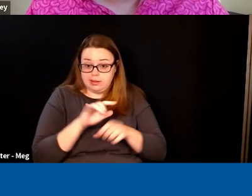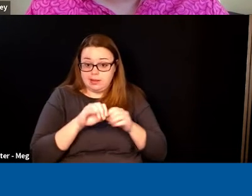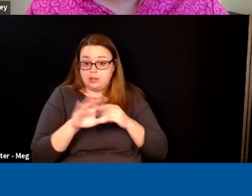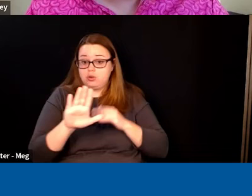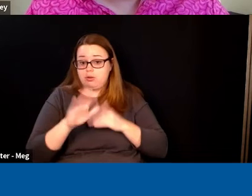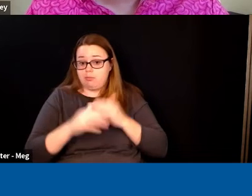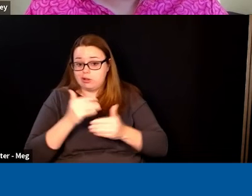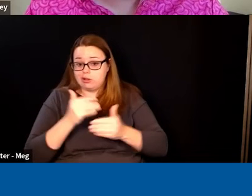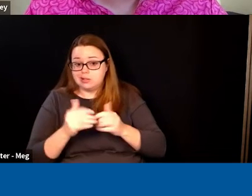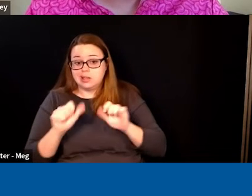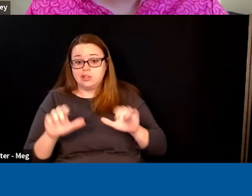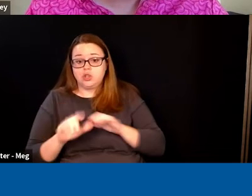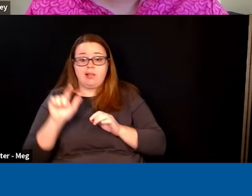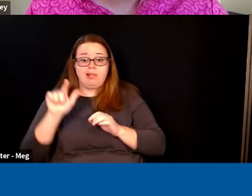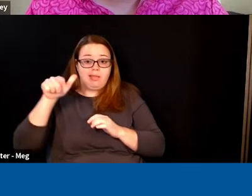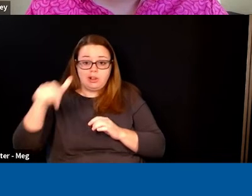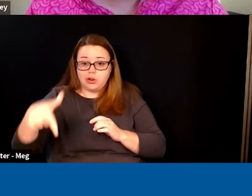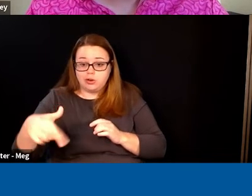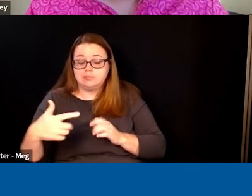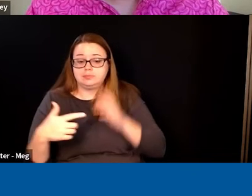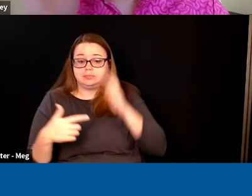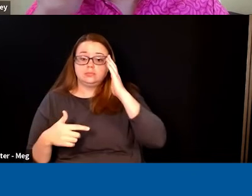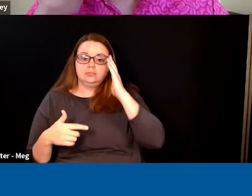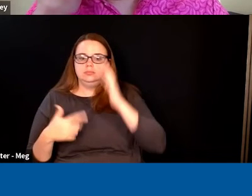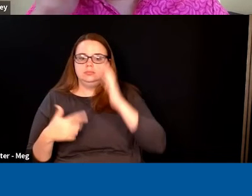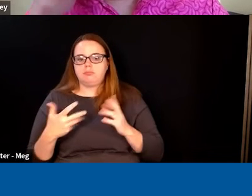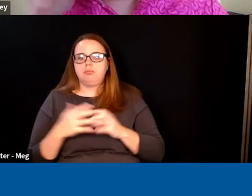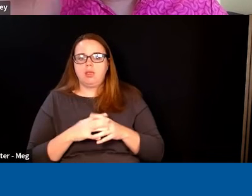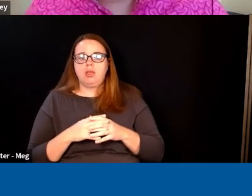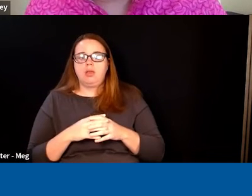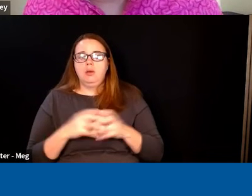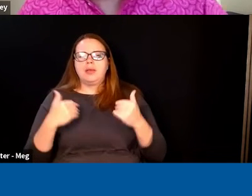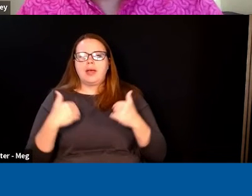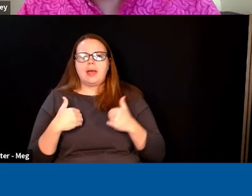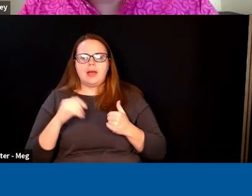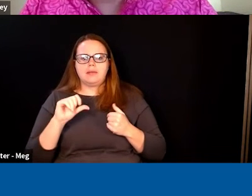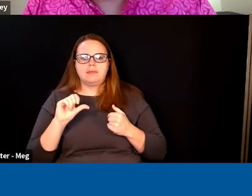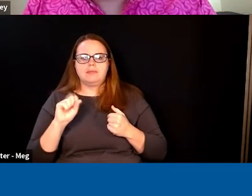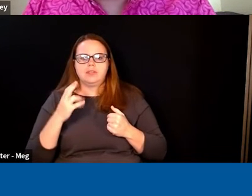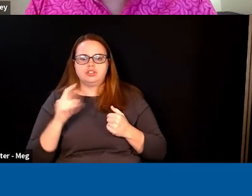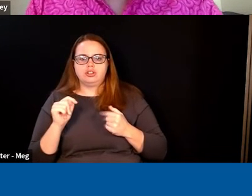and you can do it late in your process and you know, here we have the shift left methodology of, you know,